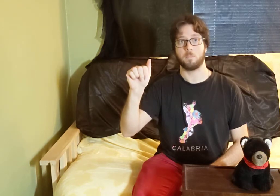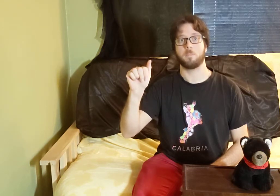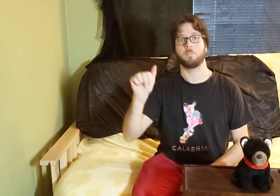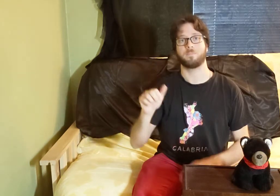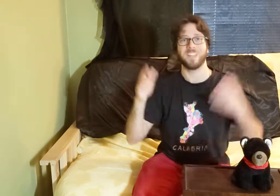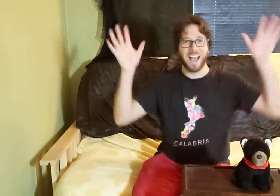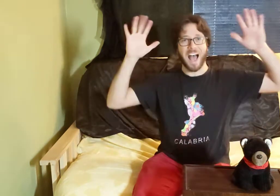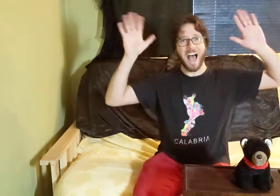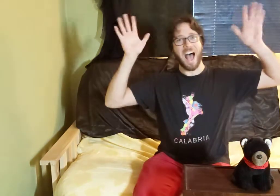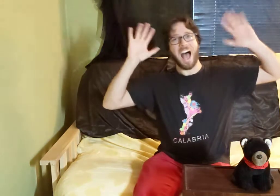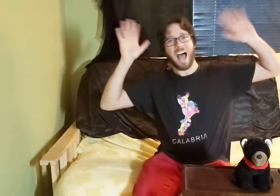APPLAUSE